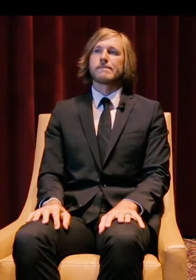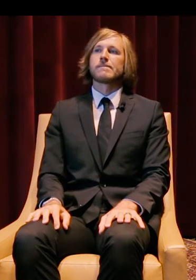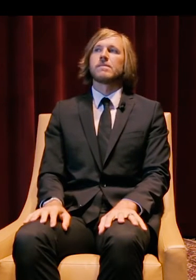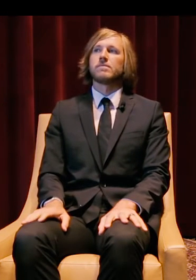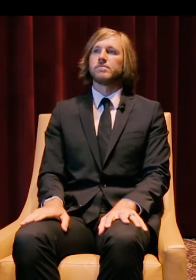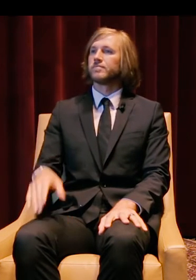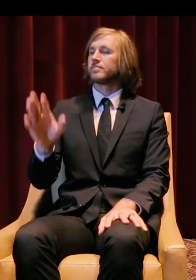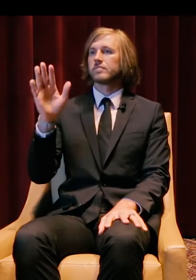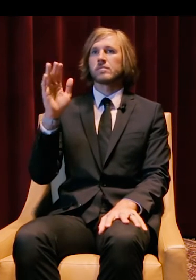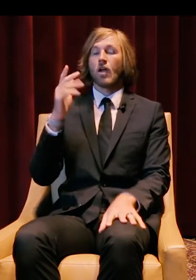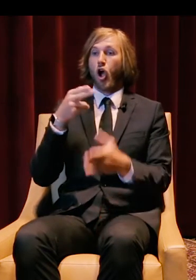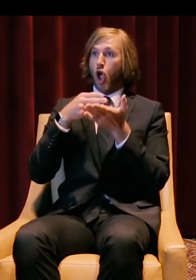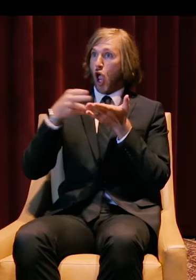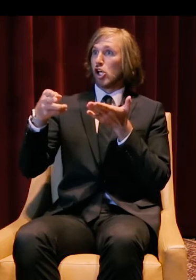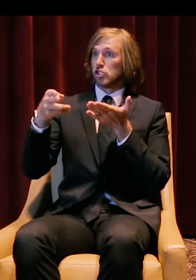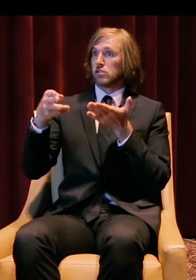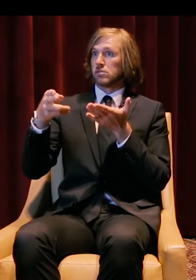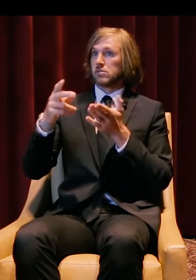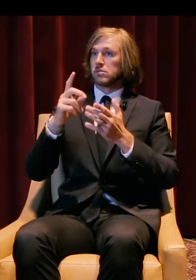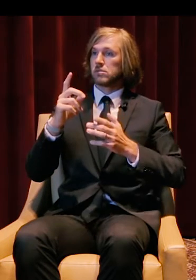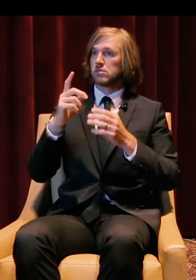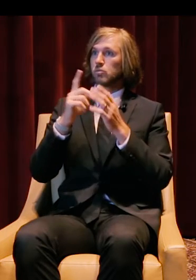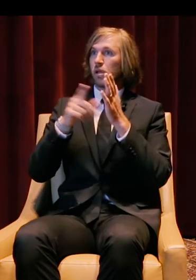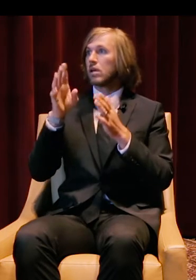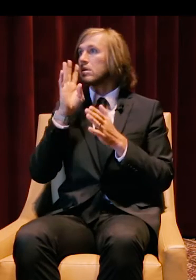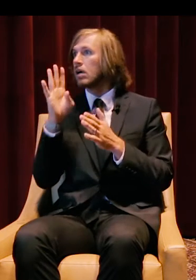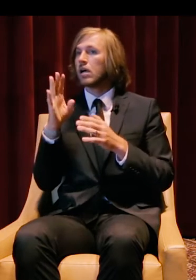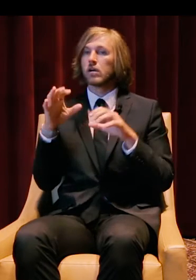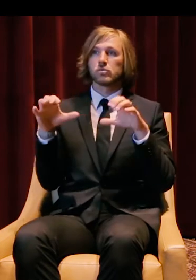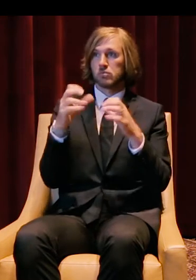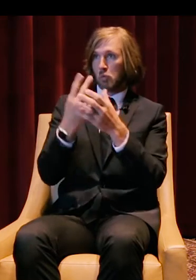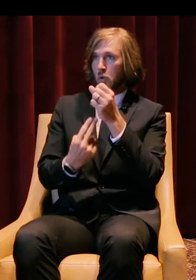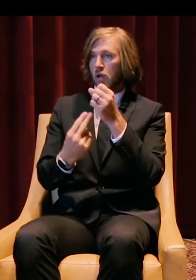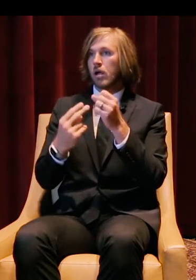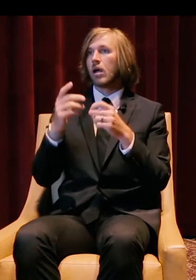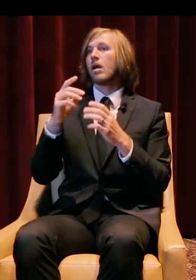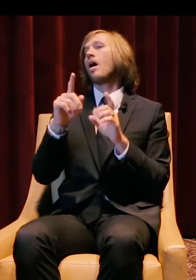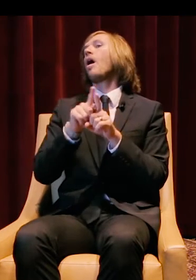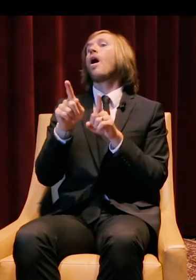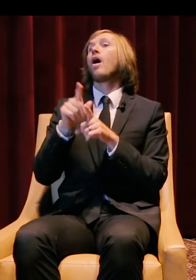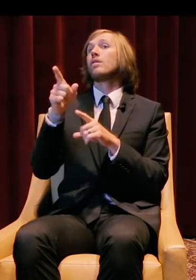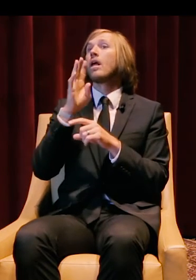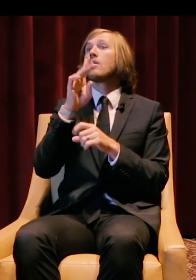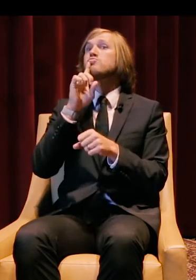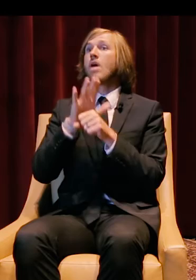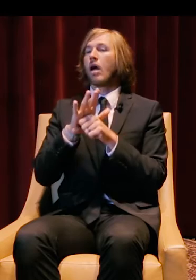It's not only being honest about what you say and do, and delivering what you say you will,